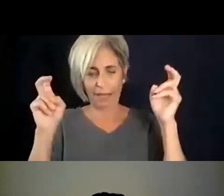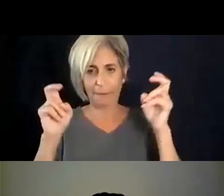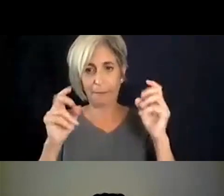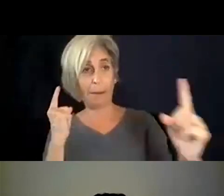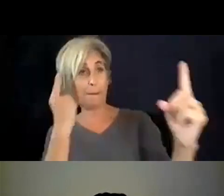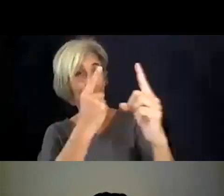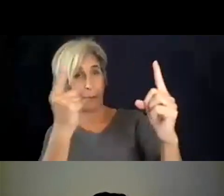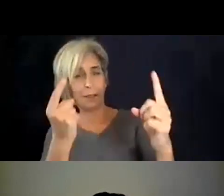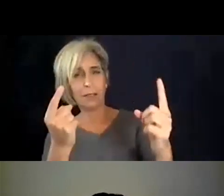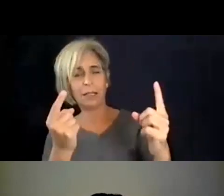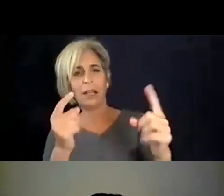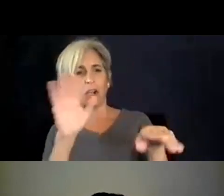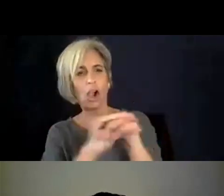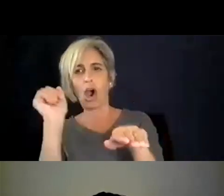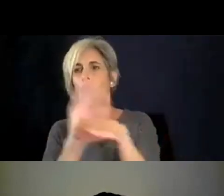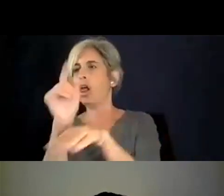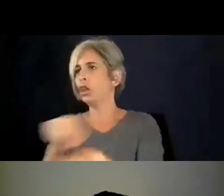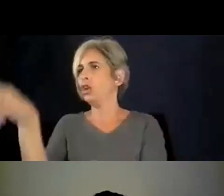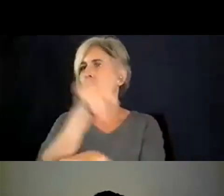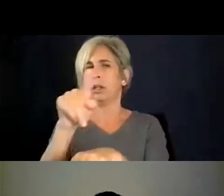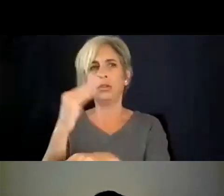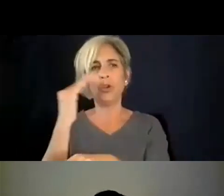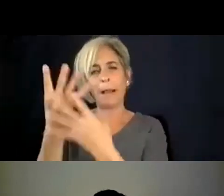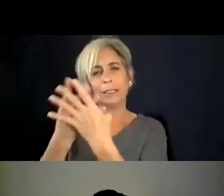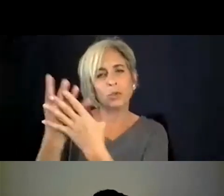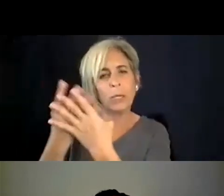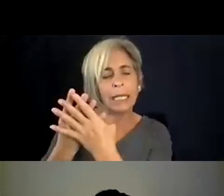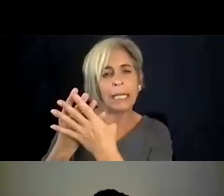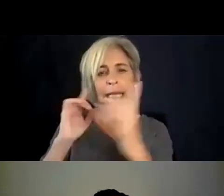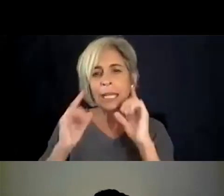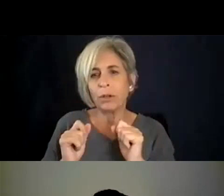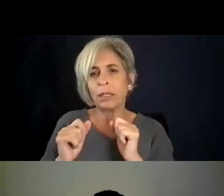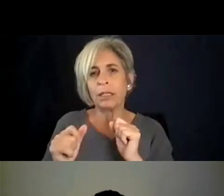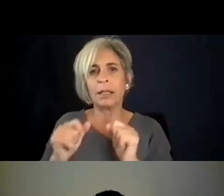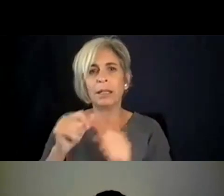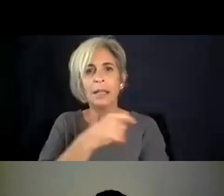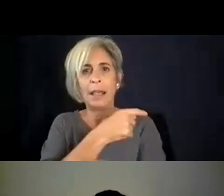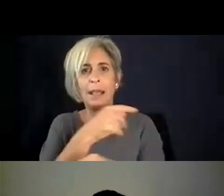mission really calls upon each of us to promote the importance of screening, rehabilitation, and communication.